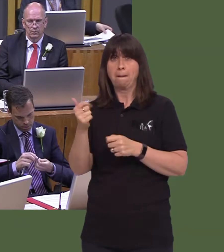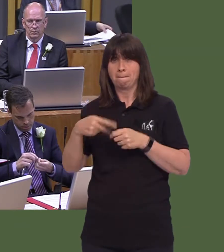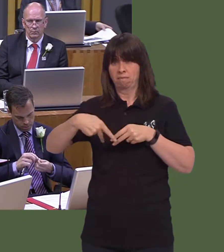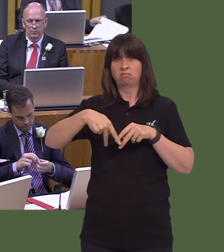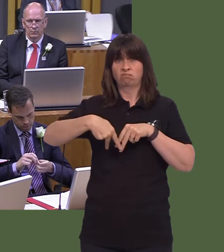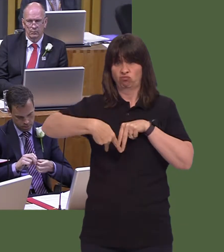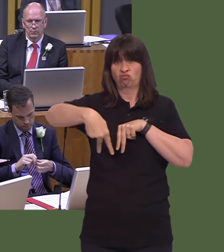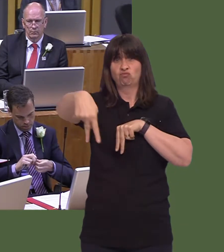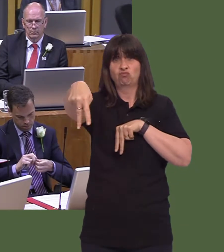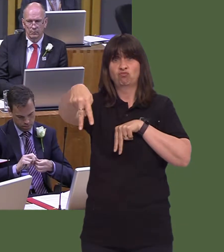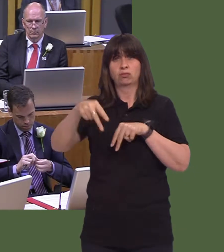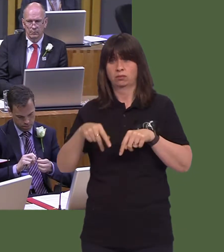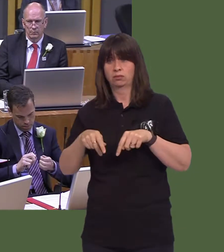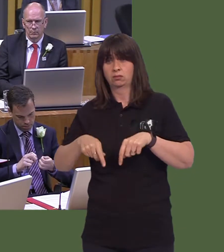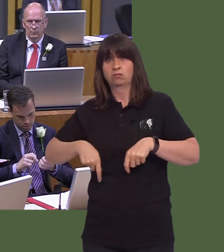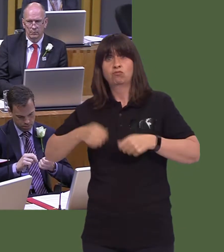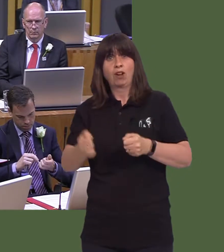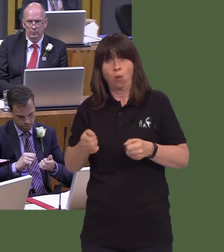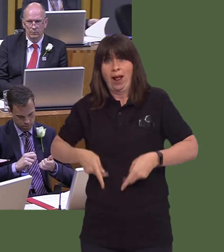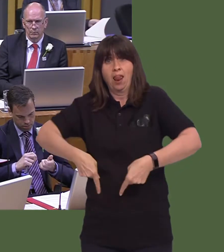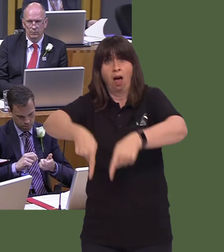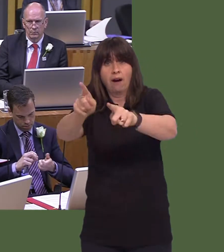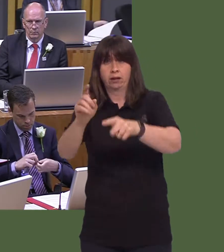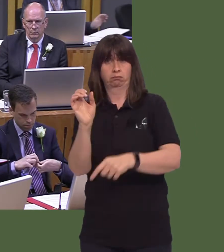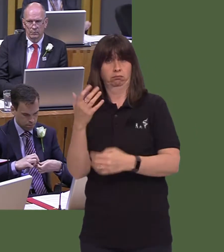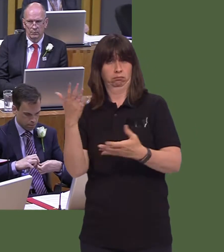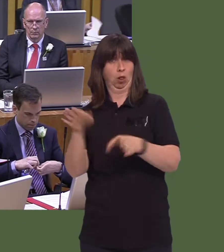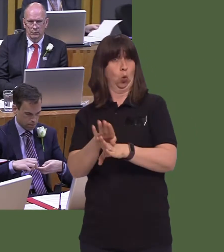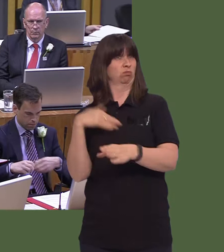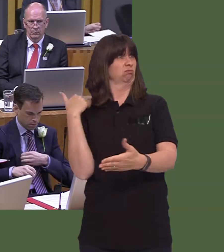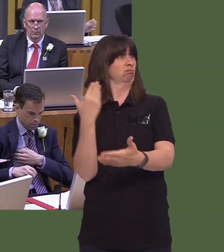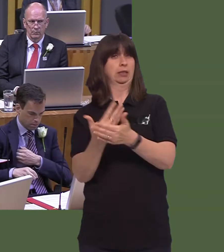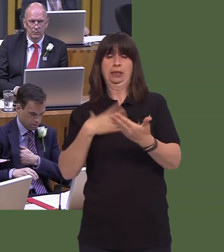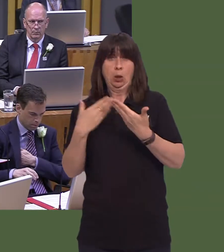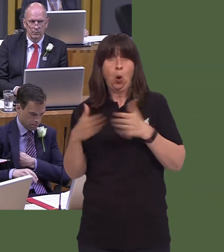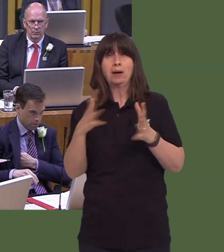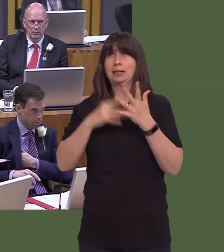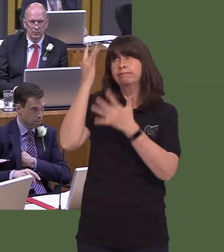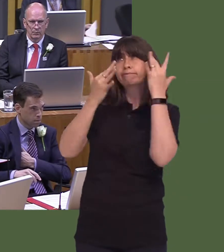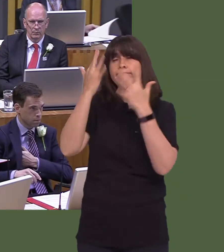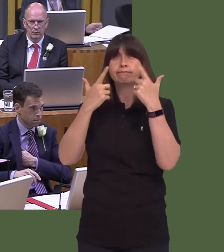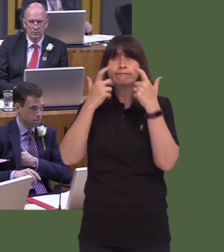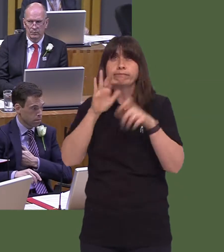These are all matters that are being considered as part of the franchise tendering process. Hefin David AM: 2.